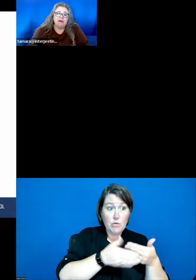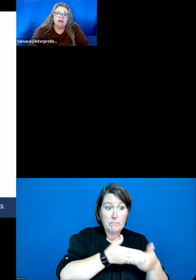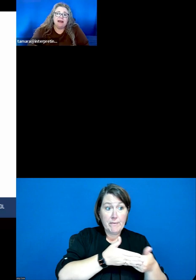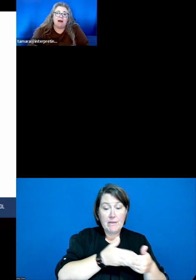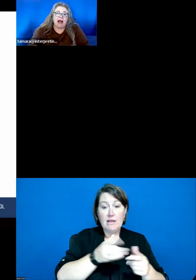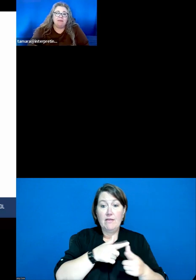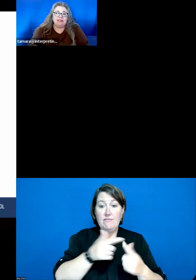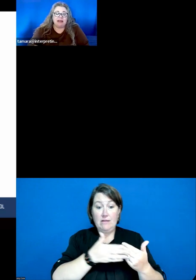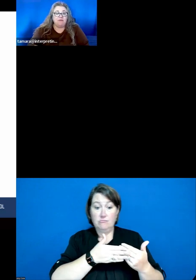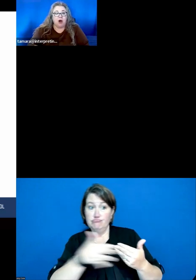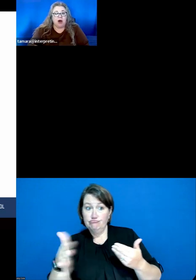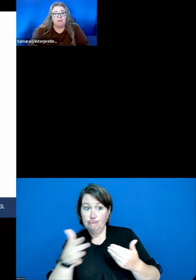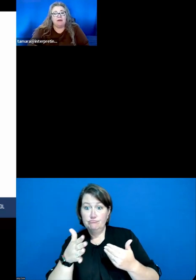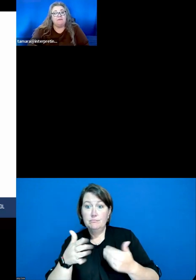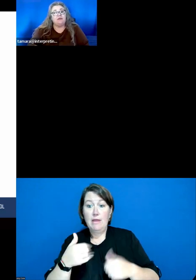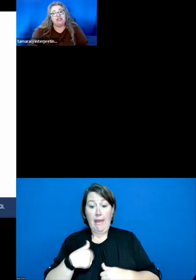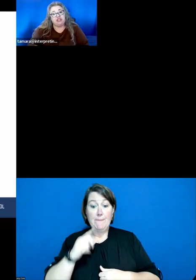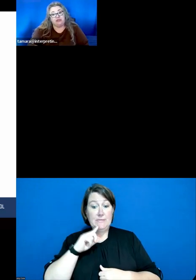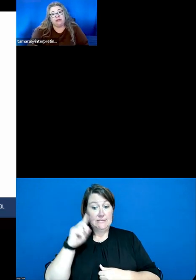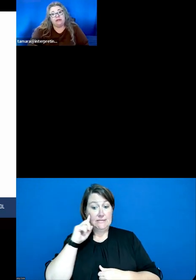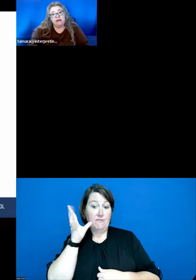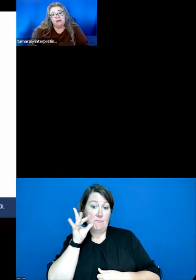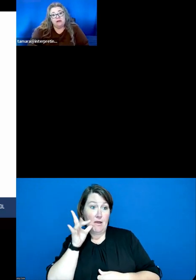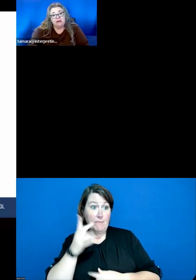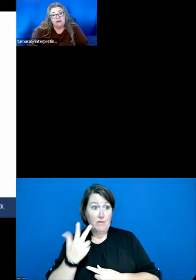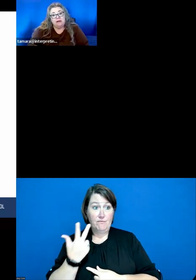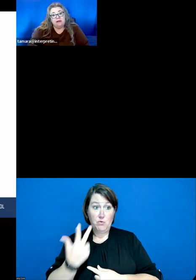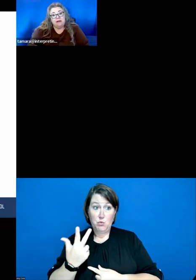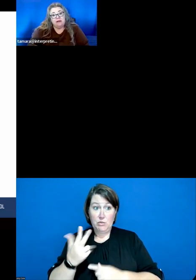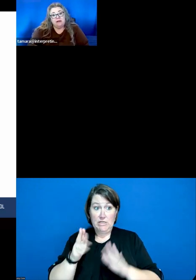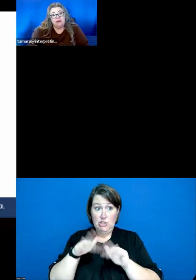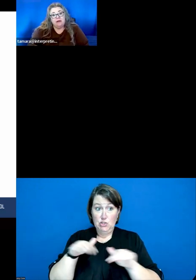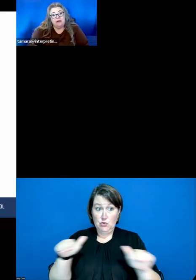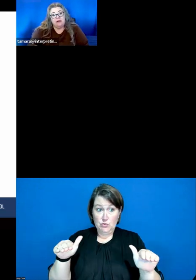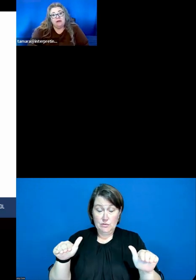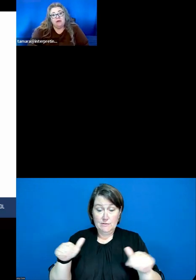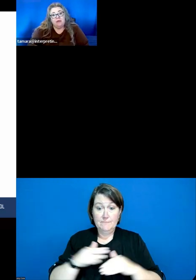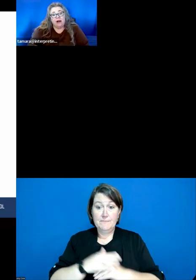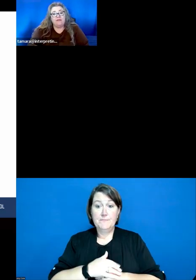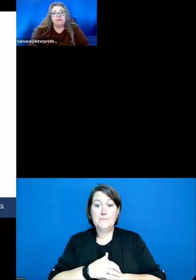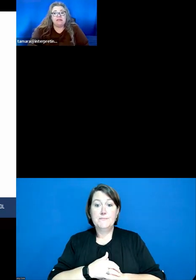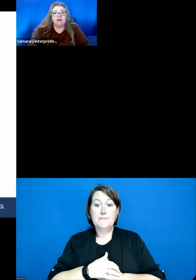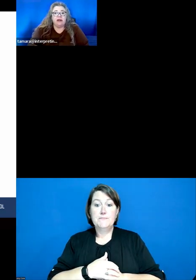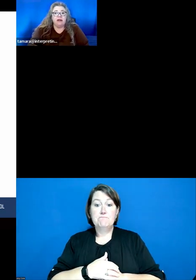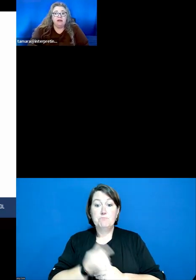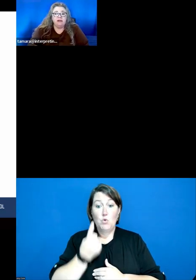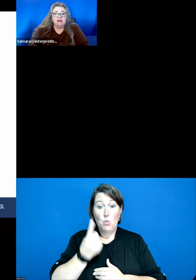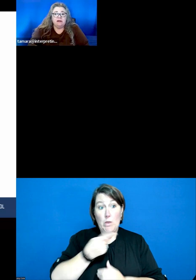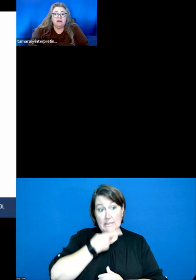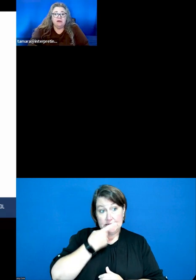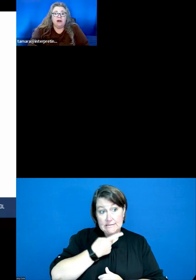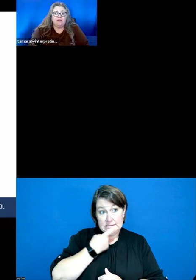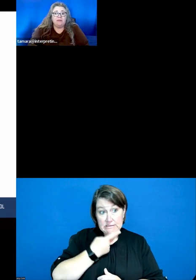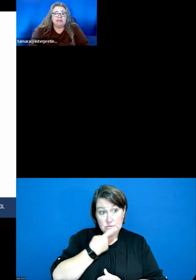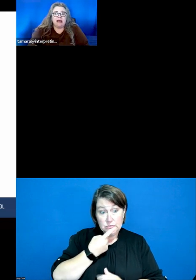Now, I am a deaf mom of three children. One of them is hearing, one of them is